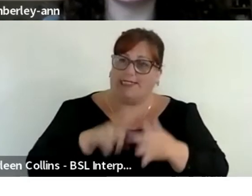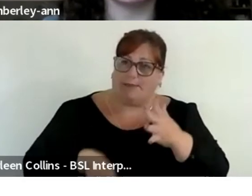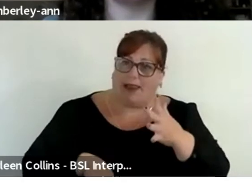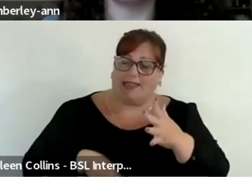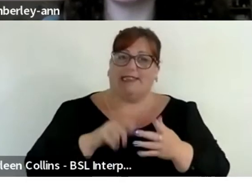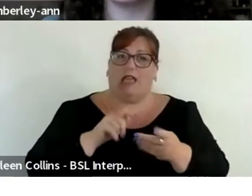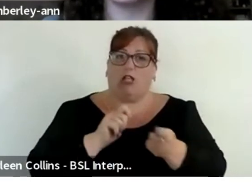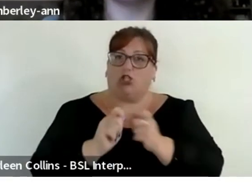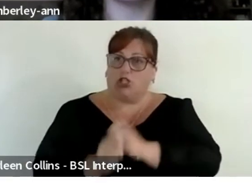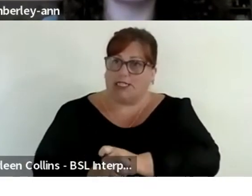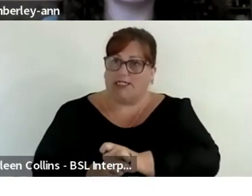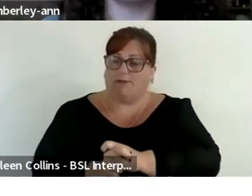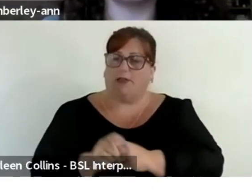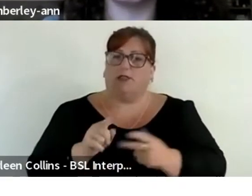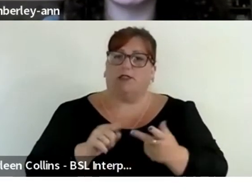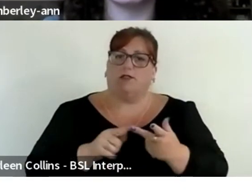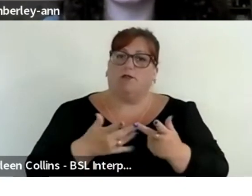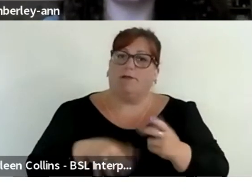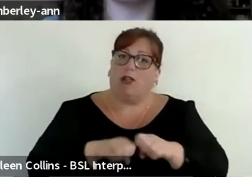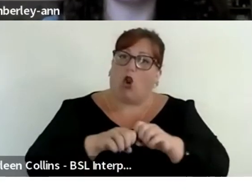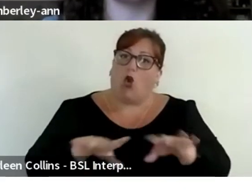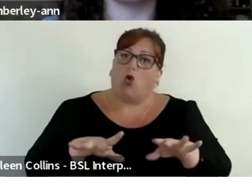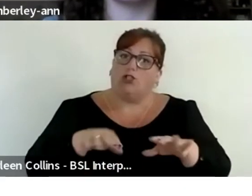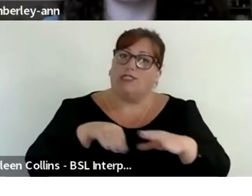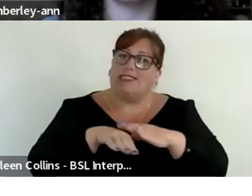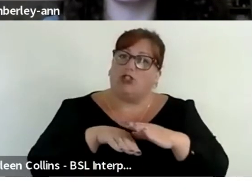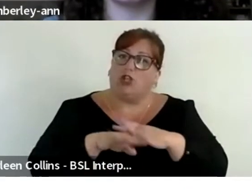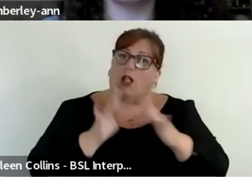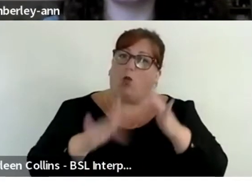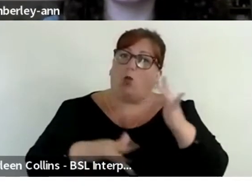A resource site for colleagues for disability and adjustments.